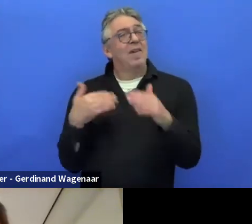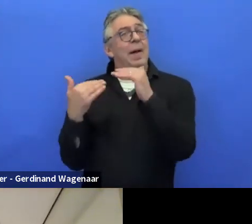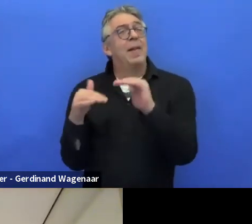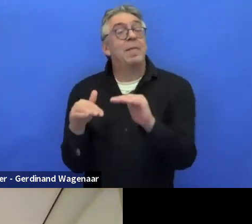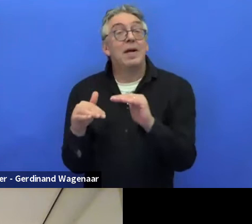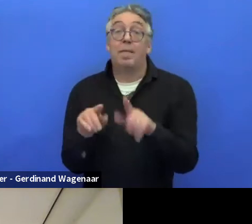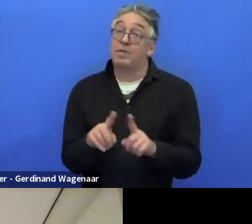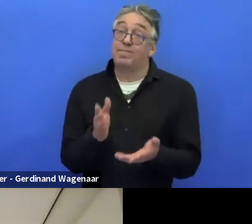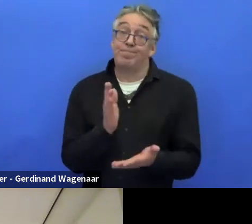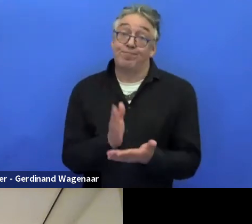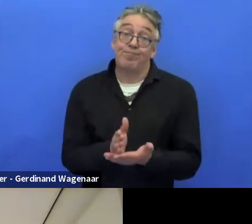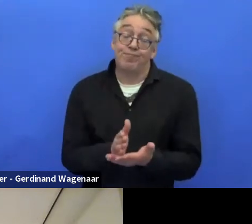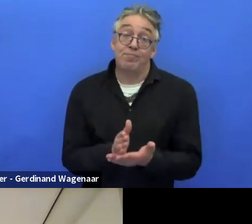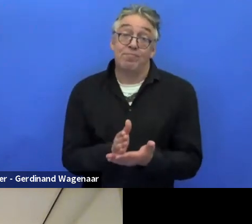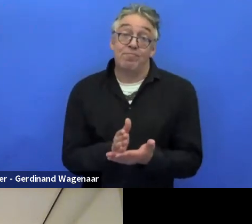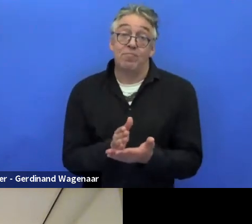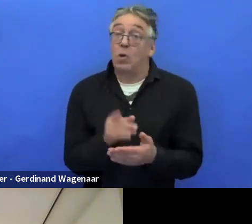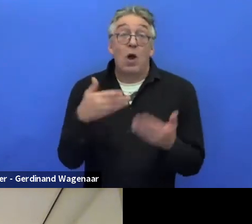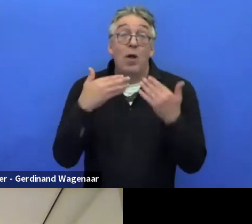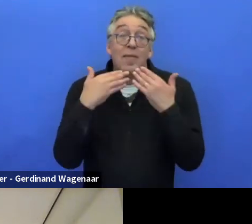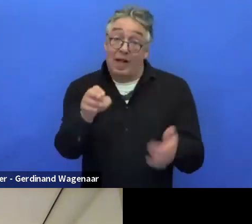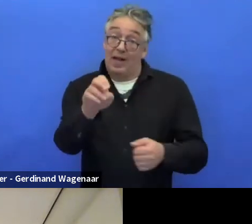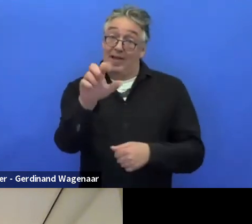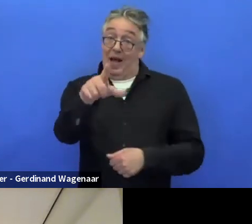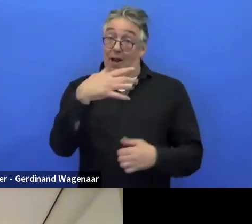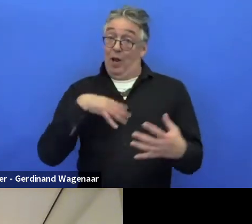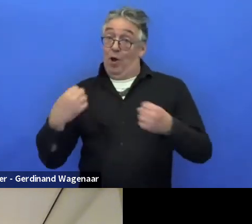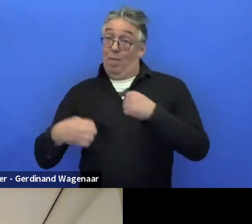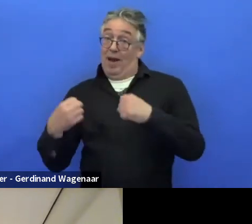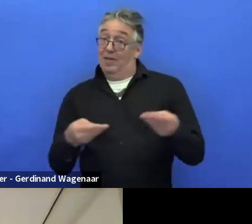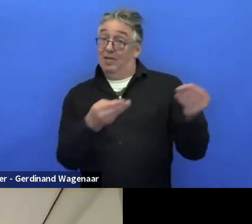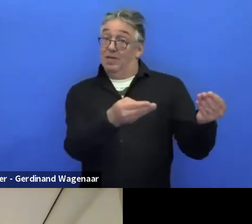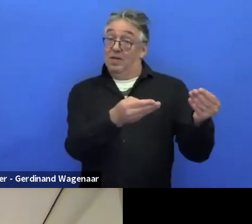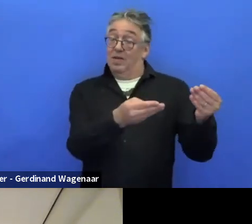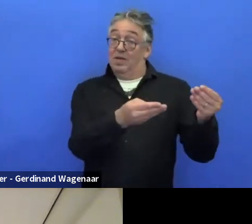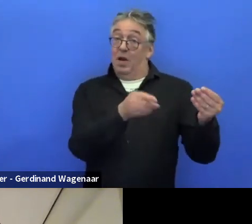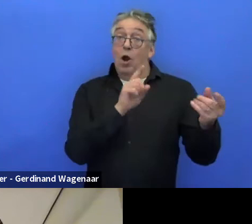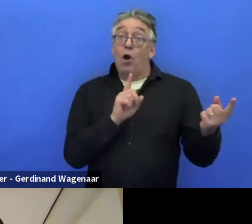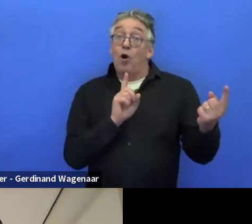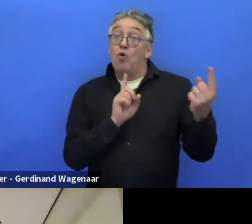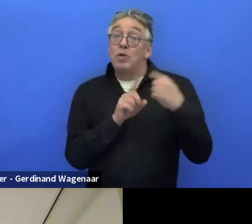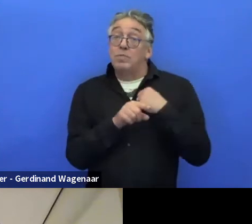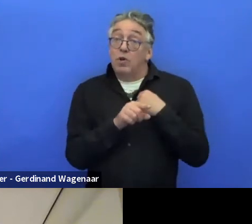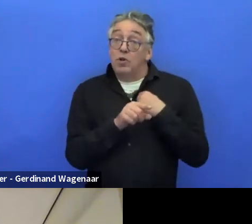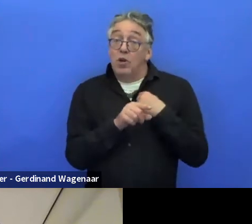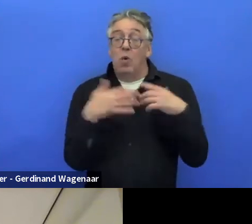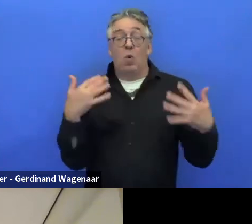firstly the work of ENIL, the complaints of ENIL, and the response of the Ombudsman has given visibility to this issue.